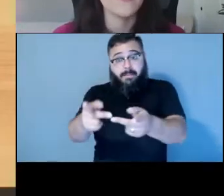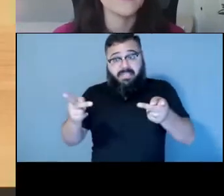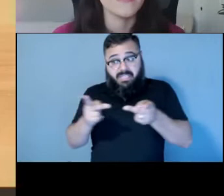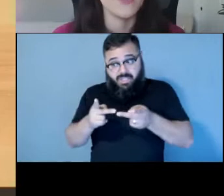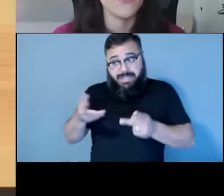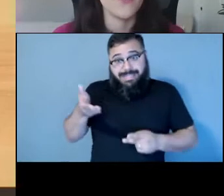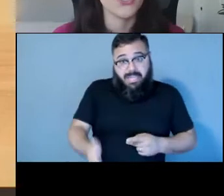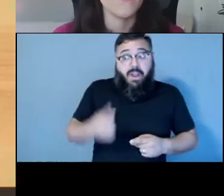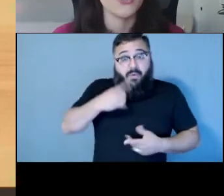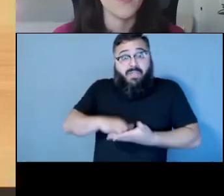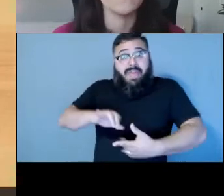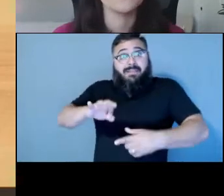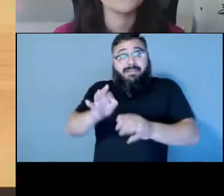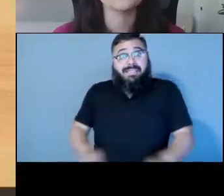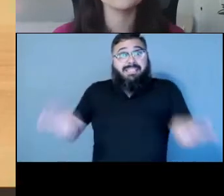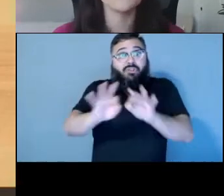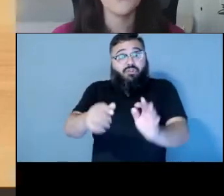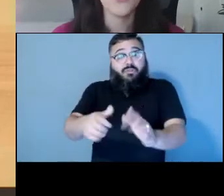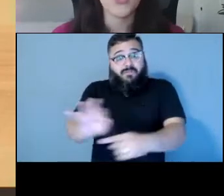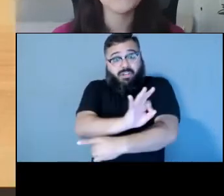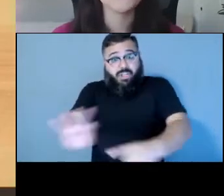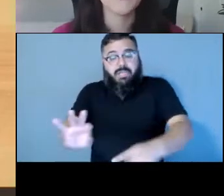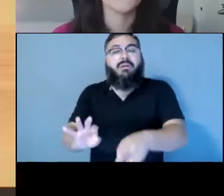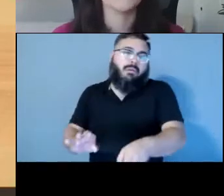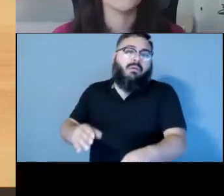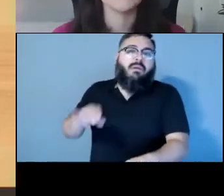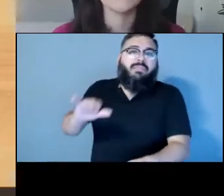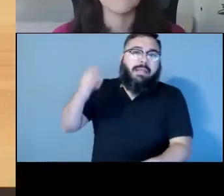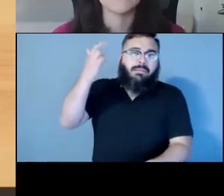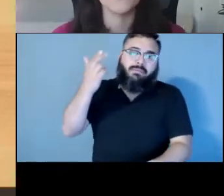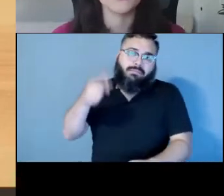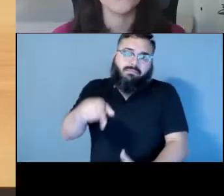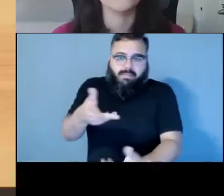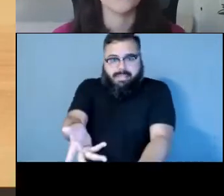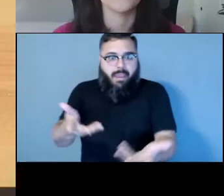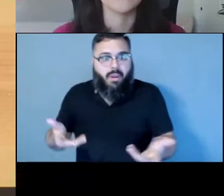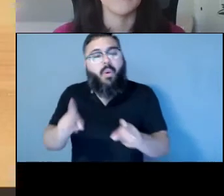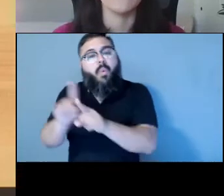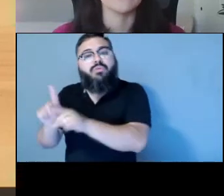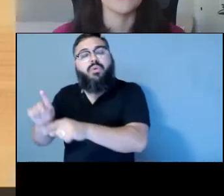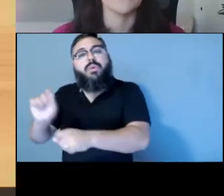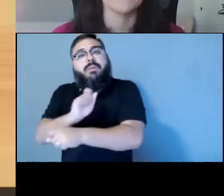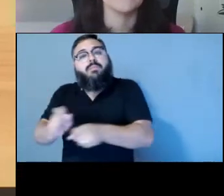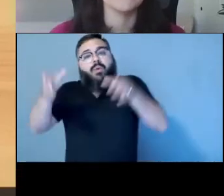that that's an essential function of the job. Also the number of employees available to perform that job function.